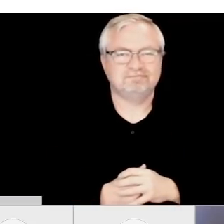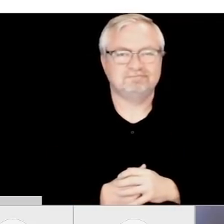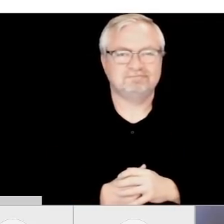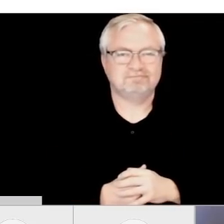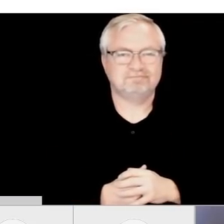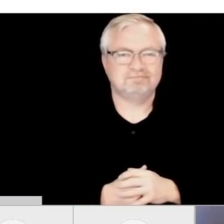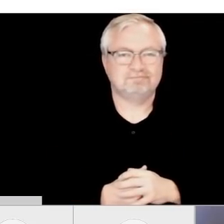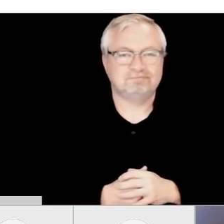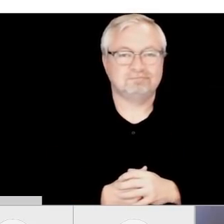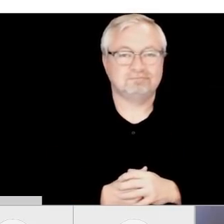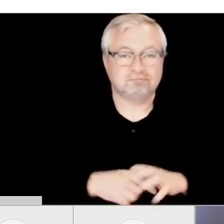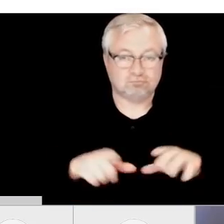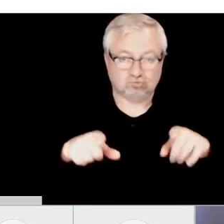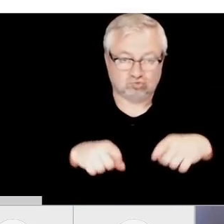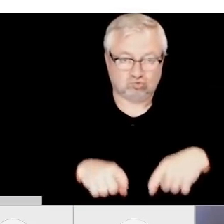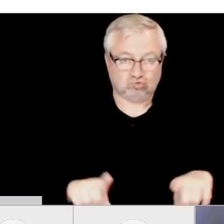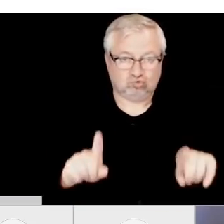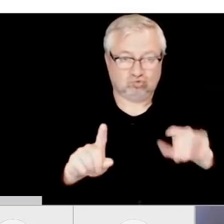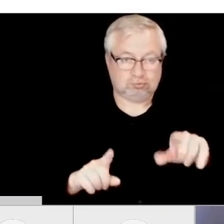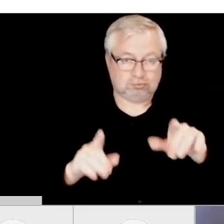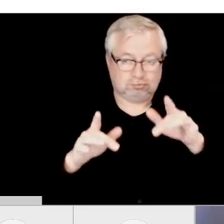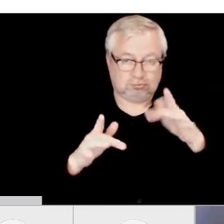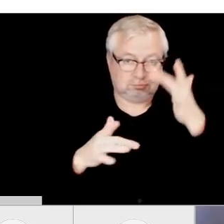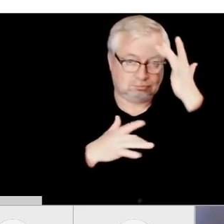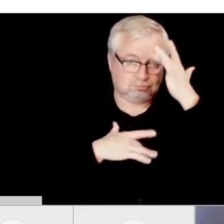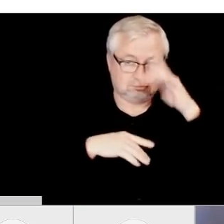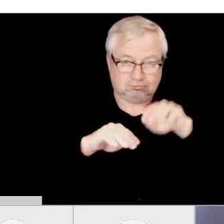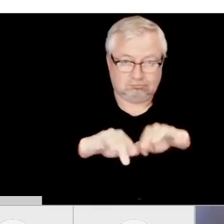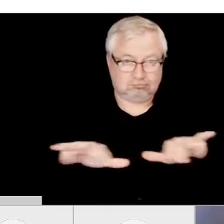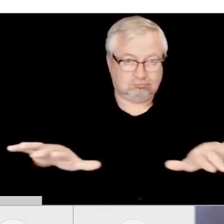During the course of the outbreak here we've discovered some data along the